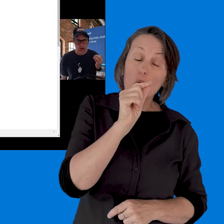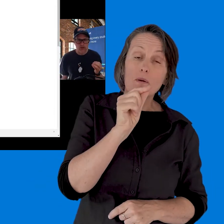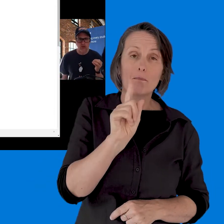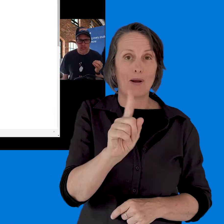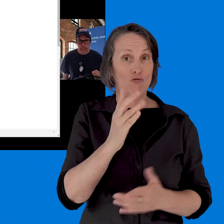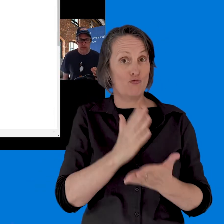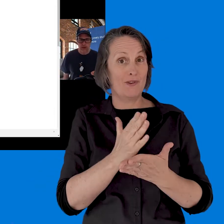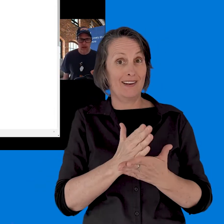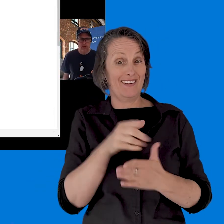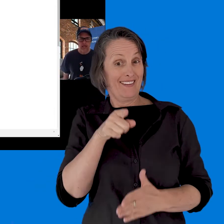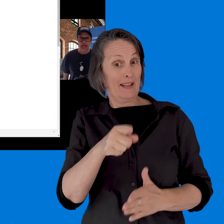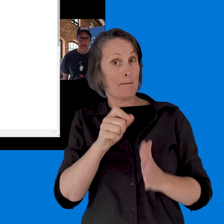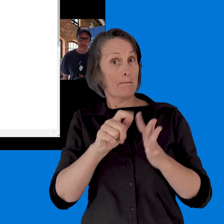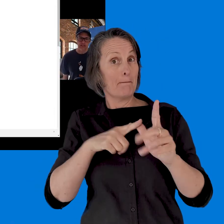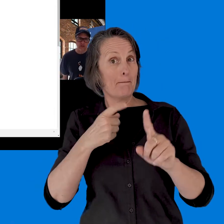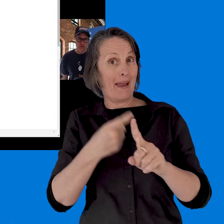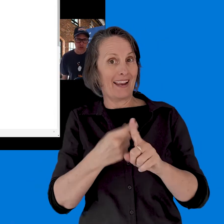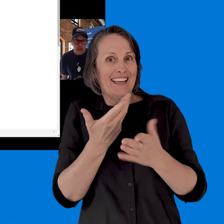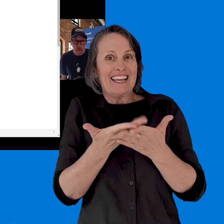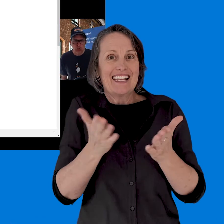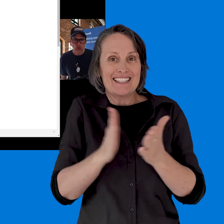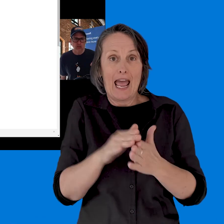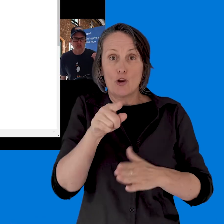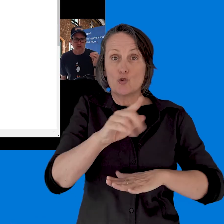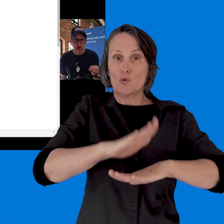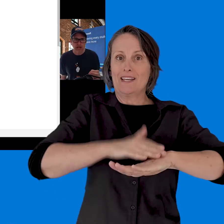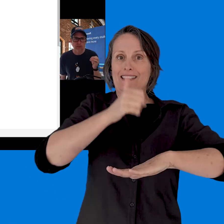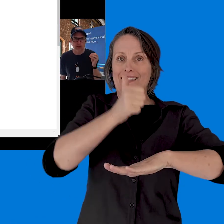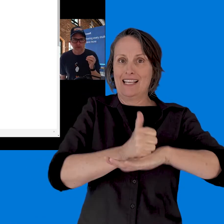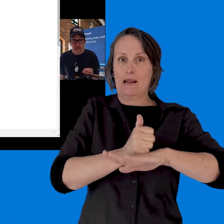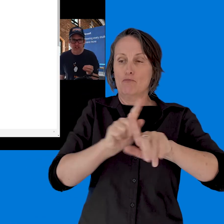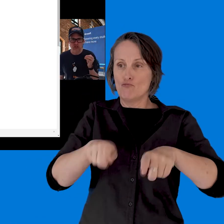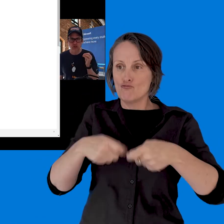What it's really about is it's for you to run professional